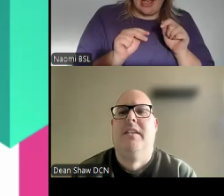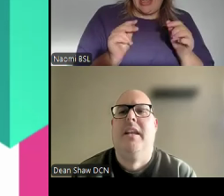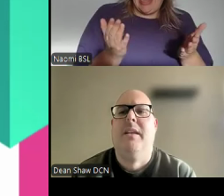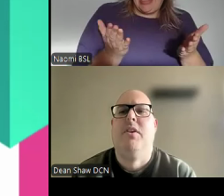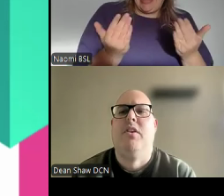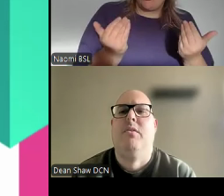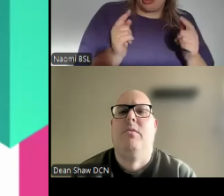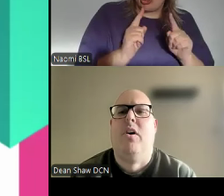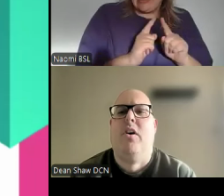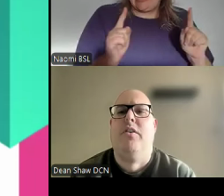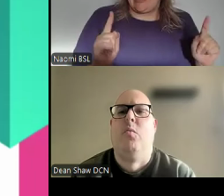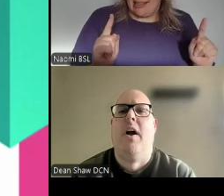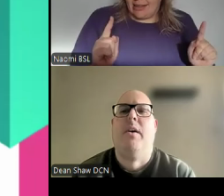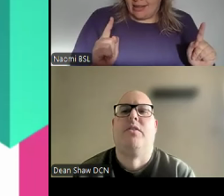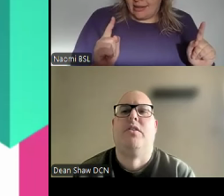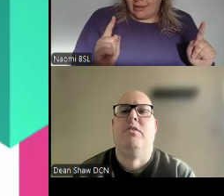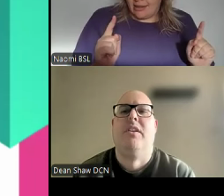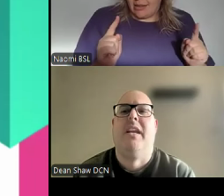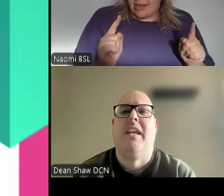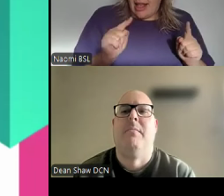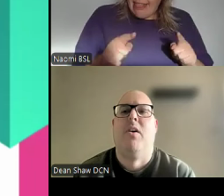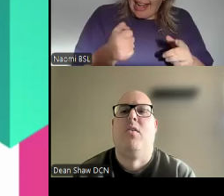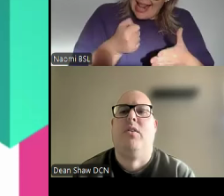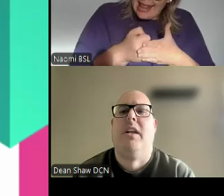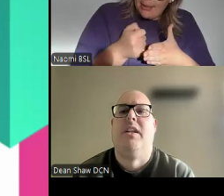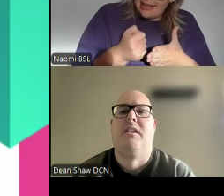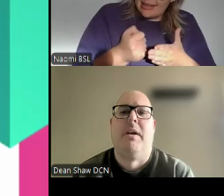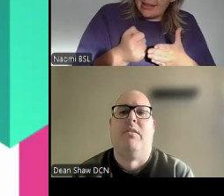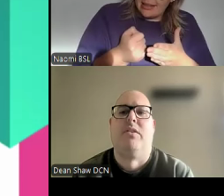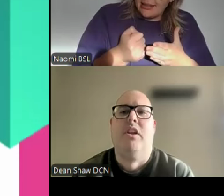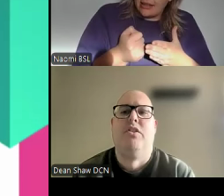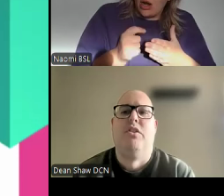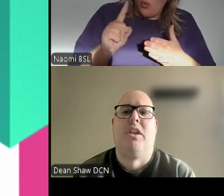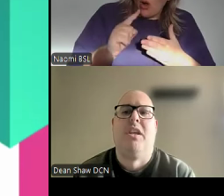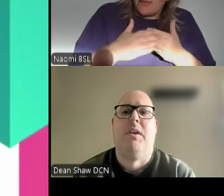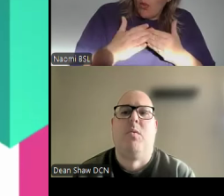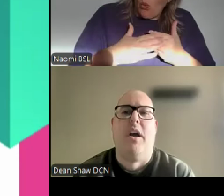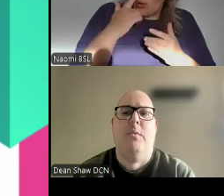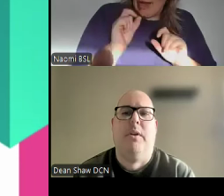then limit you on what else you can then email the list about, should you keep it quite open?